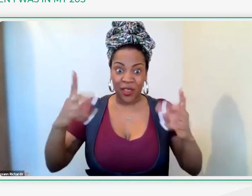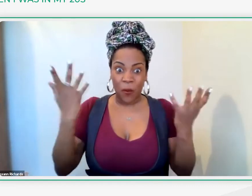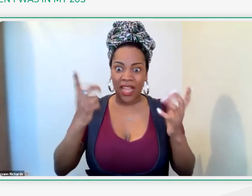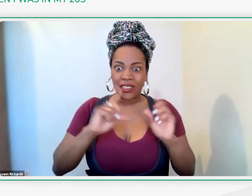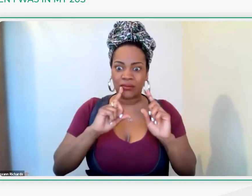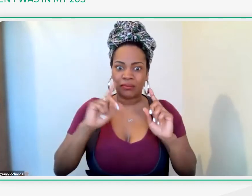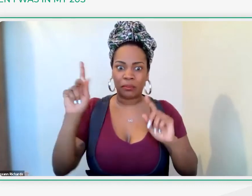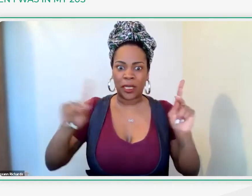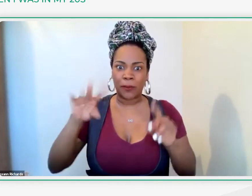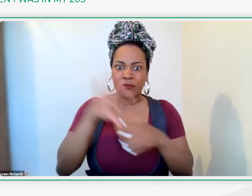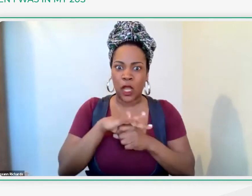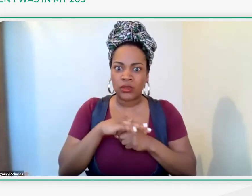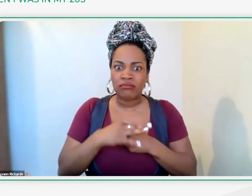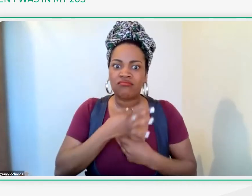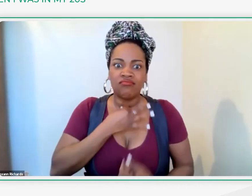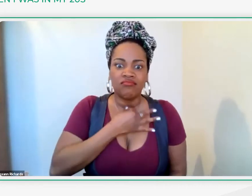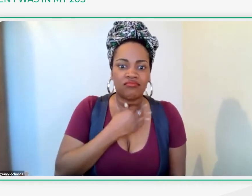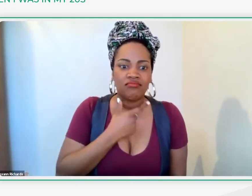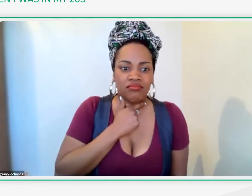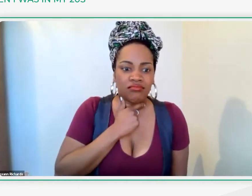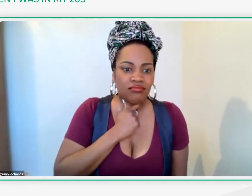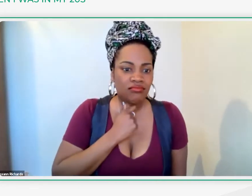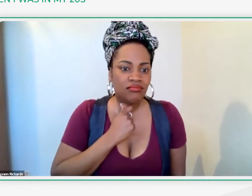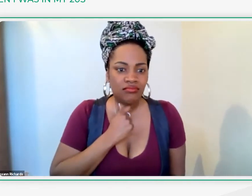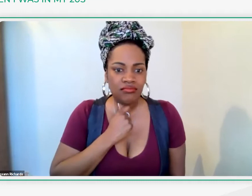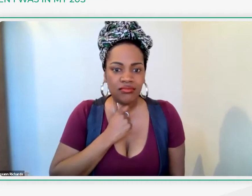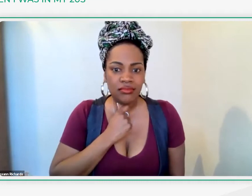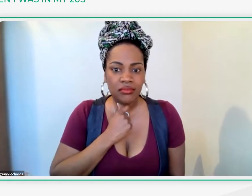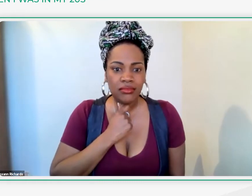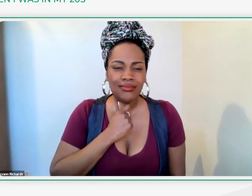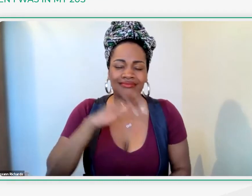Okay, let's go ahead and see what the people said.